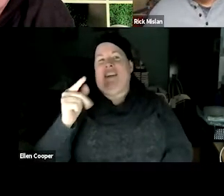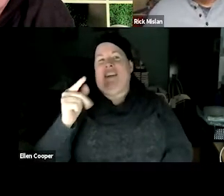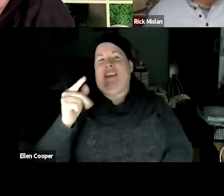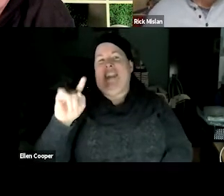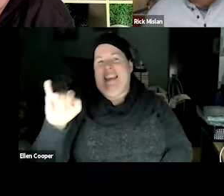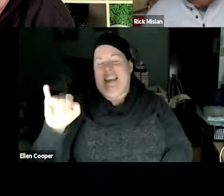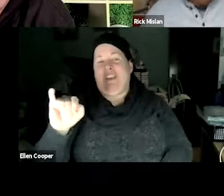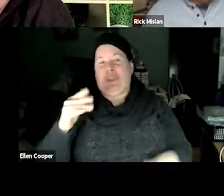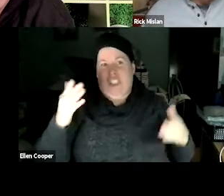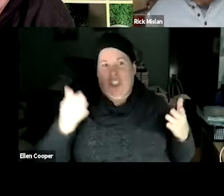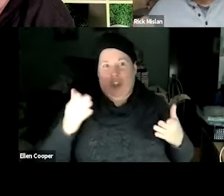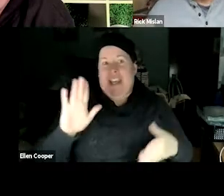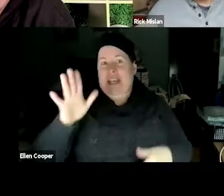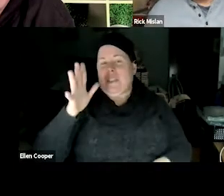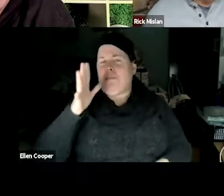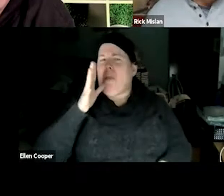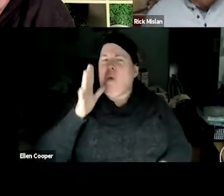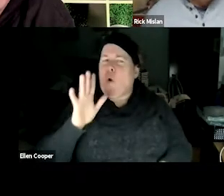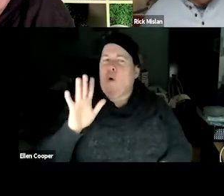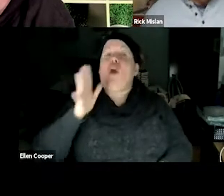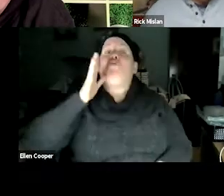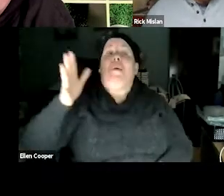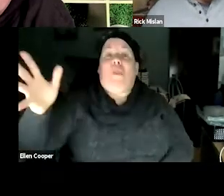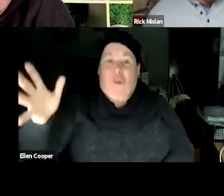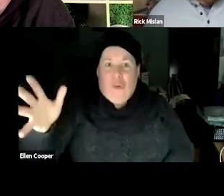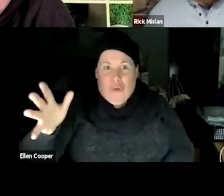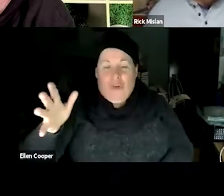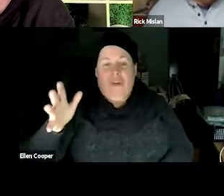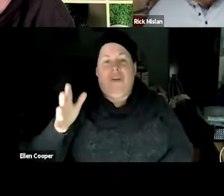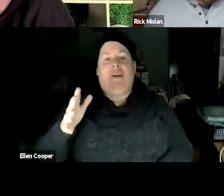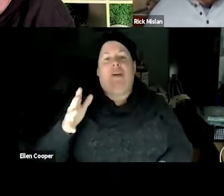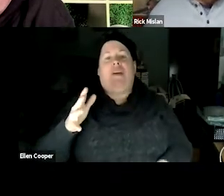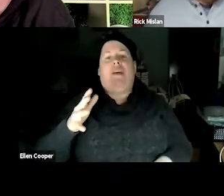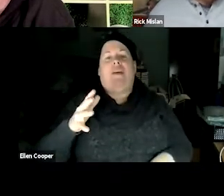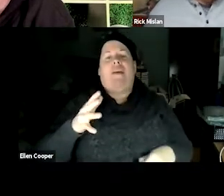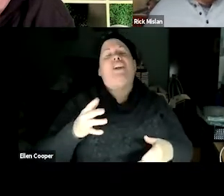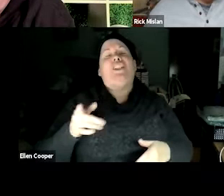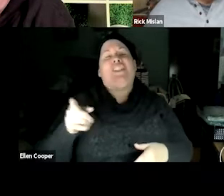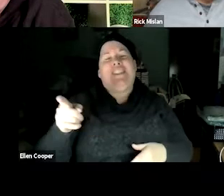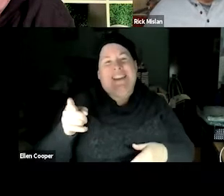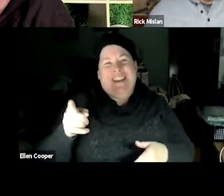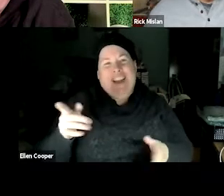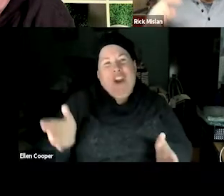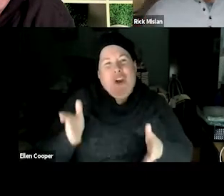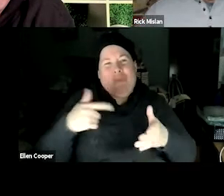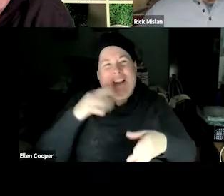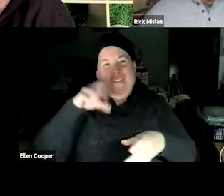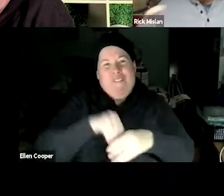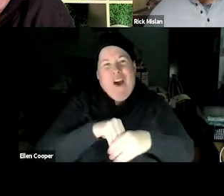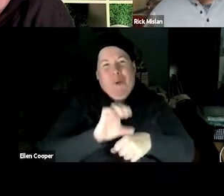actually, his mother earth. I'm sorry. His grandmother got me into computing Rick Mislan: in eighth grade so full circle for me,